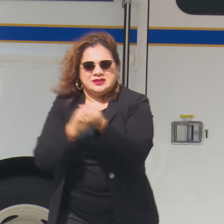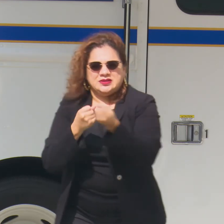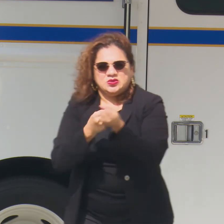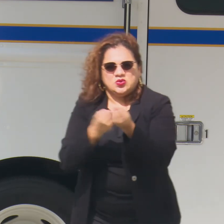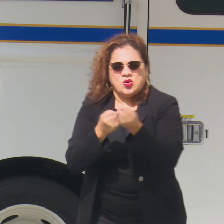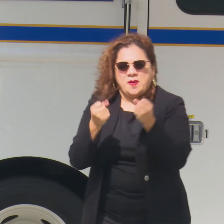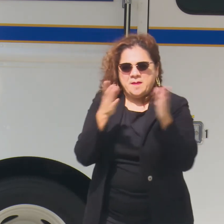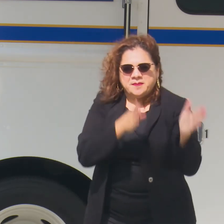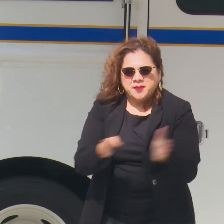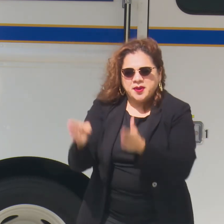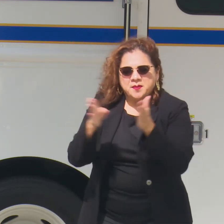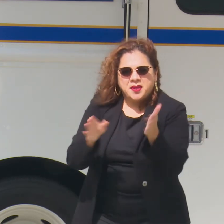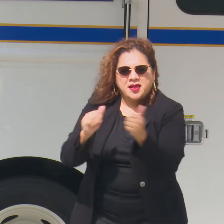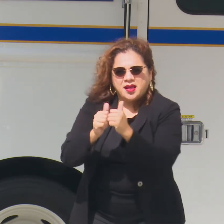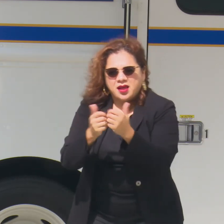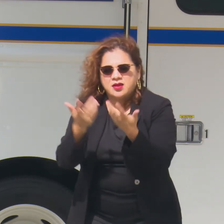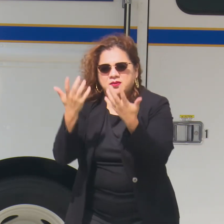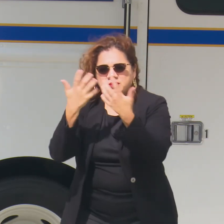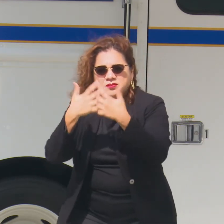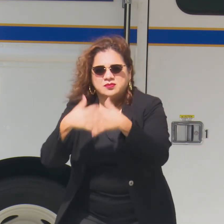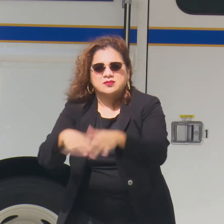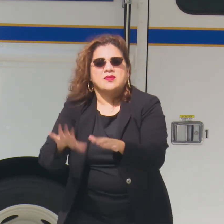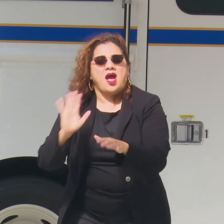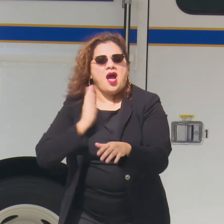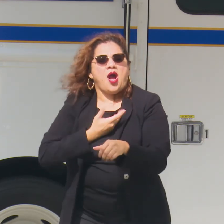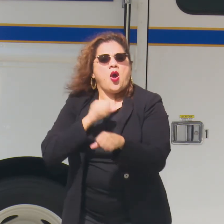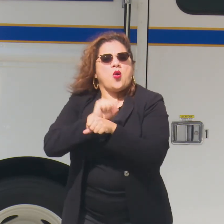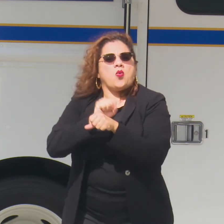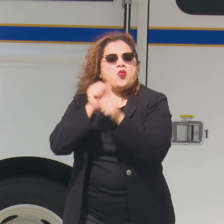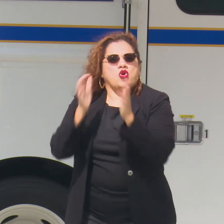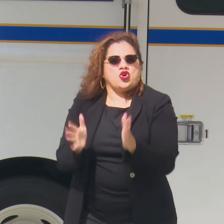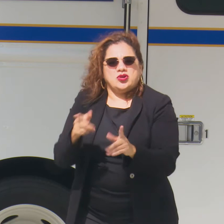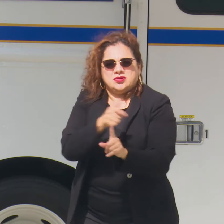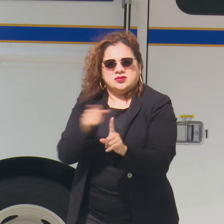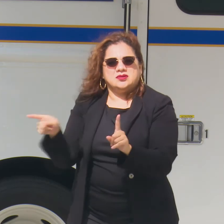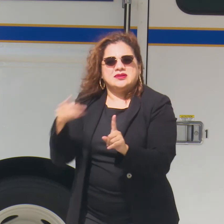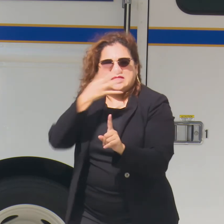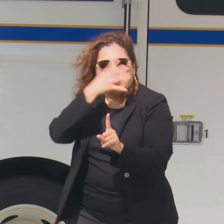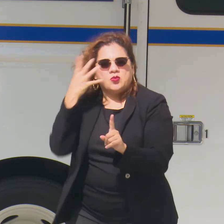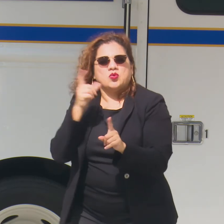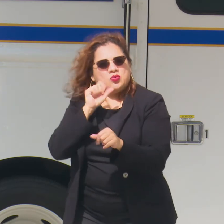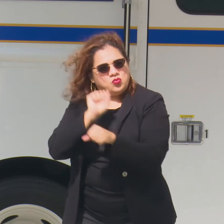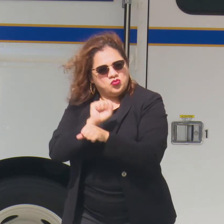find very much is that first our, our community needs us to say